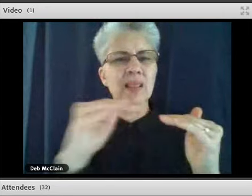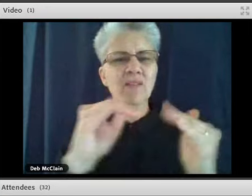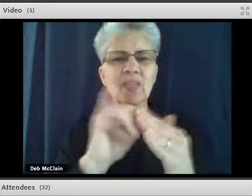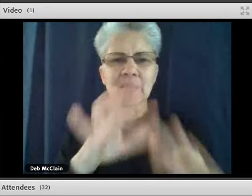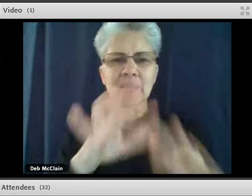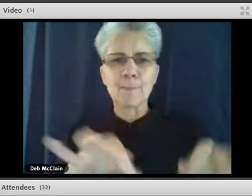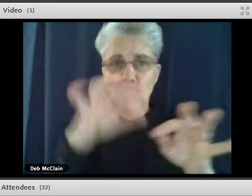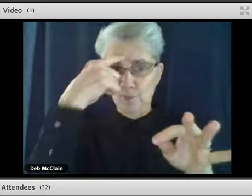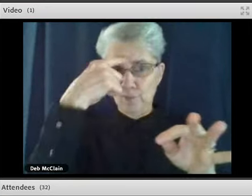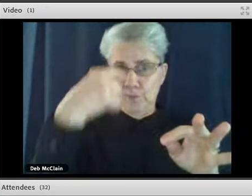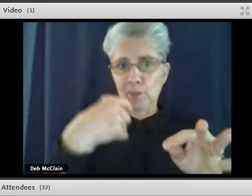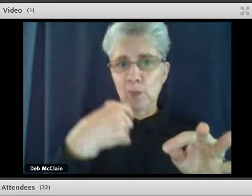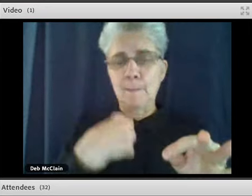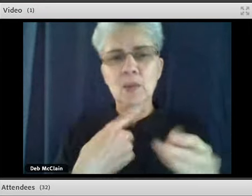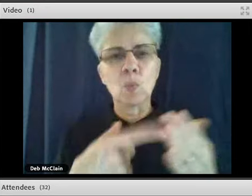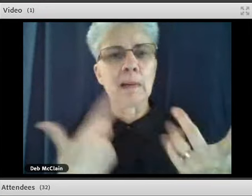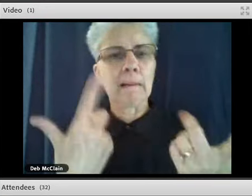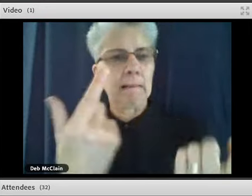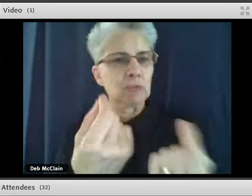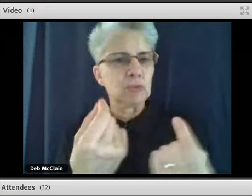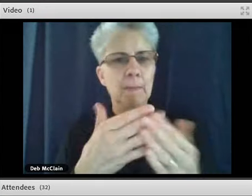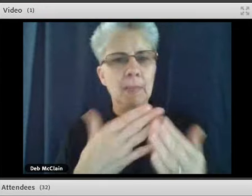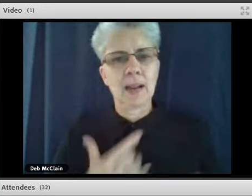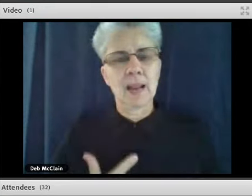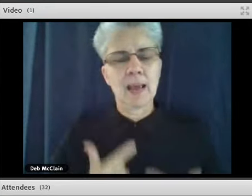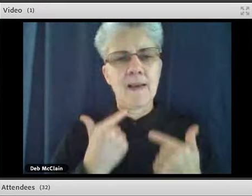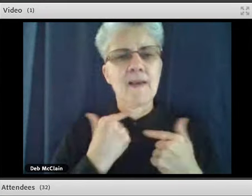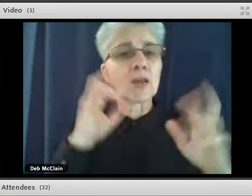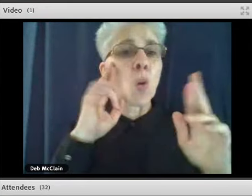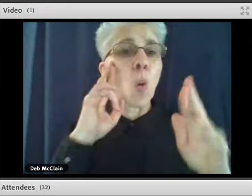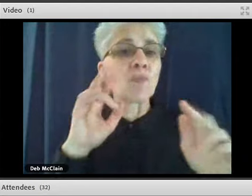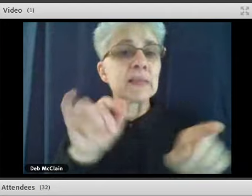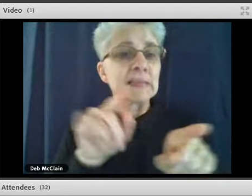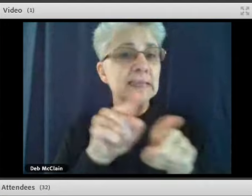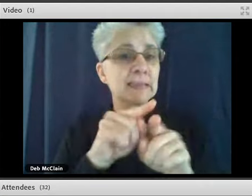and what I do in my life. And hopefully, you guys feel the same.